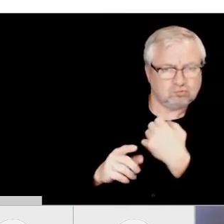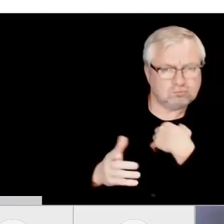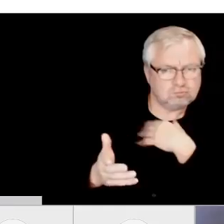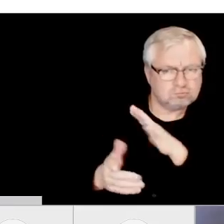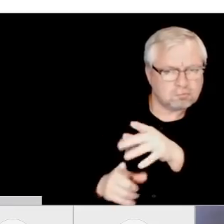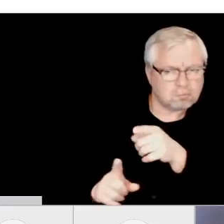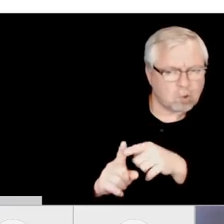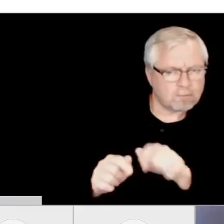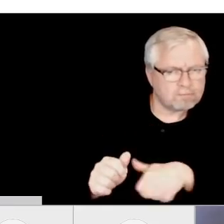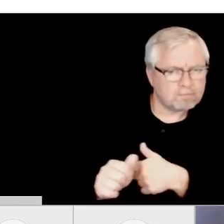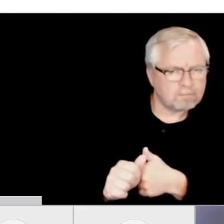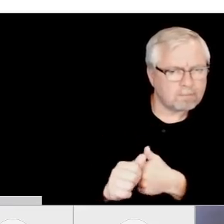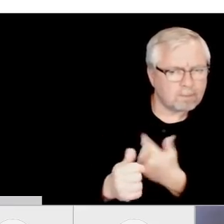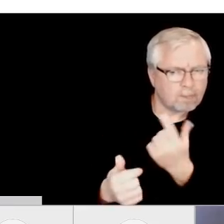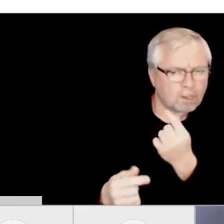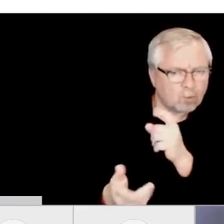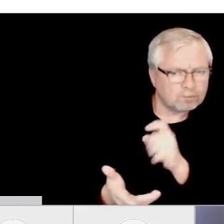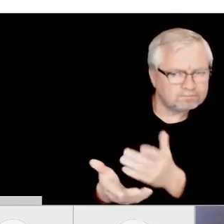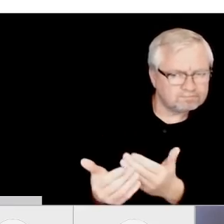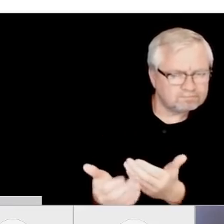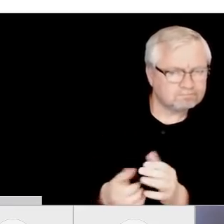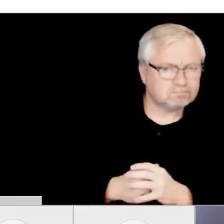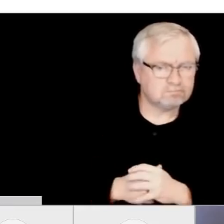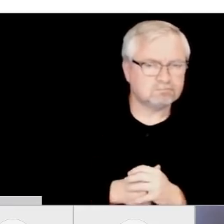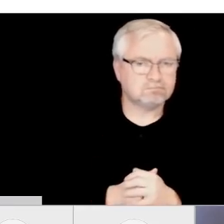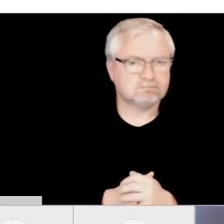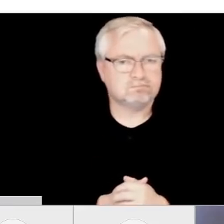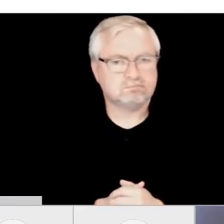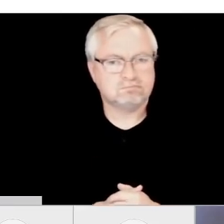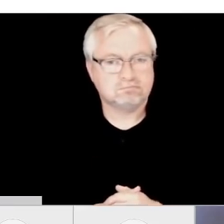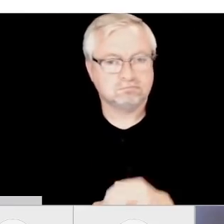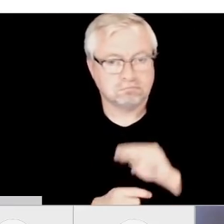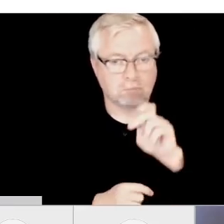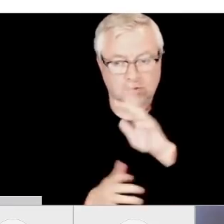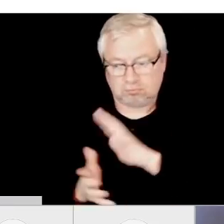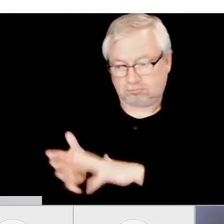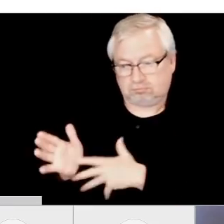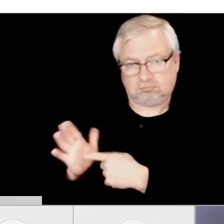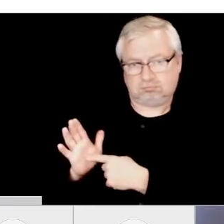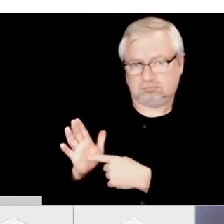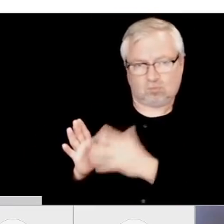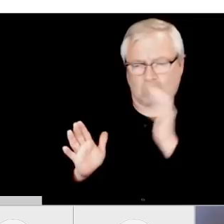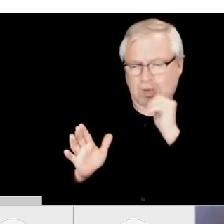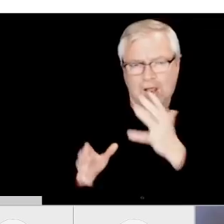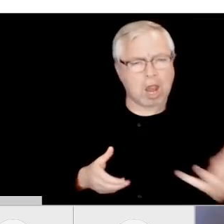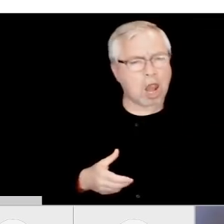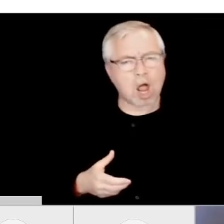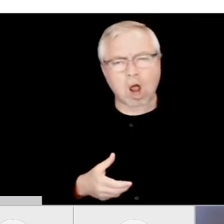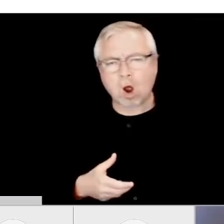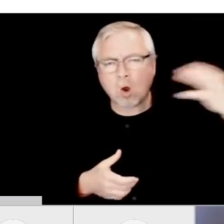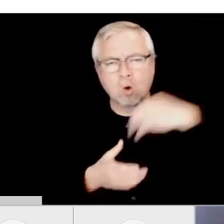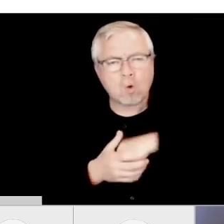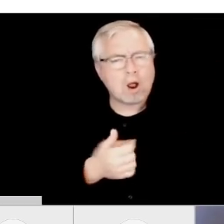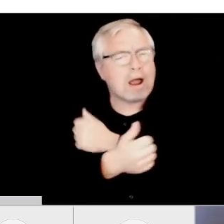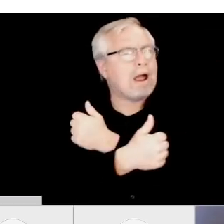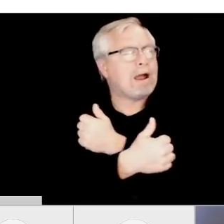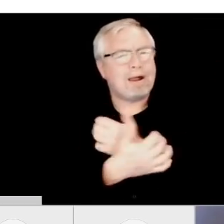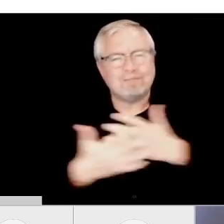But this model does not and will not include all of the epidemiologic data